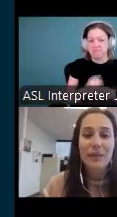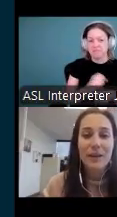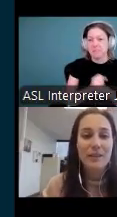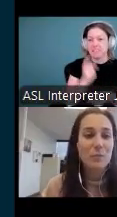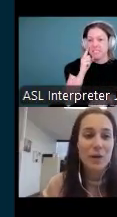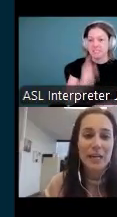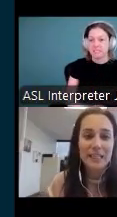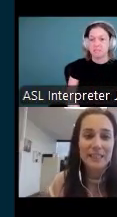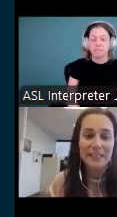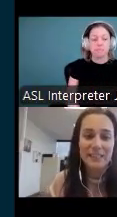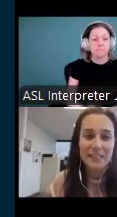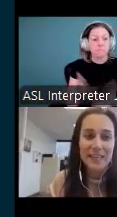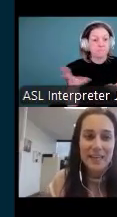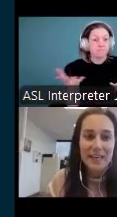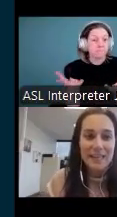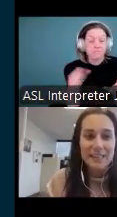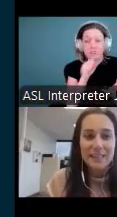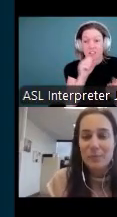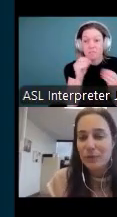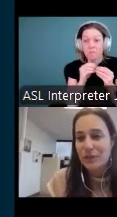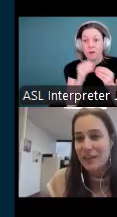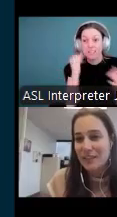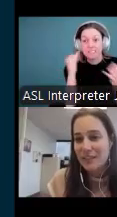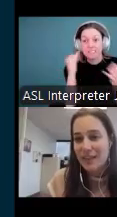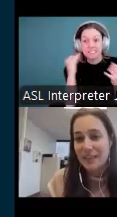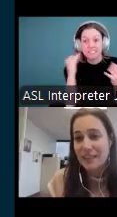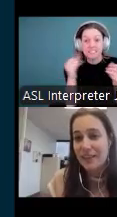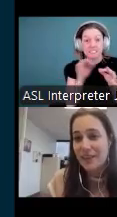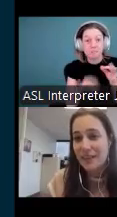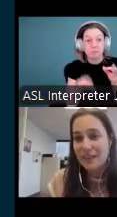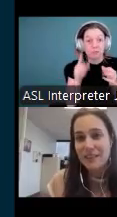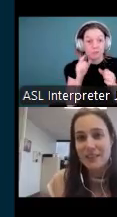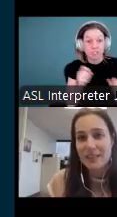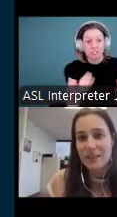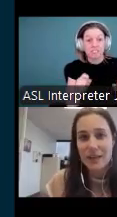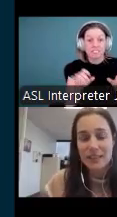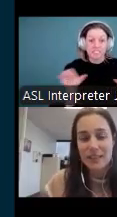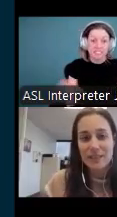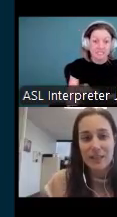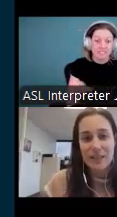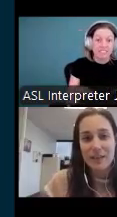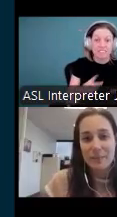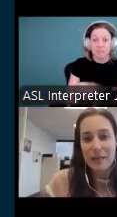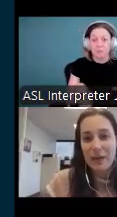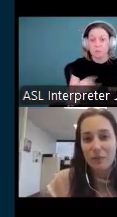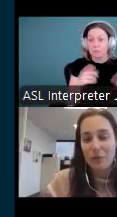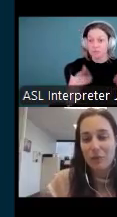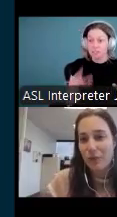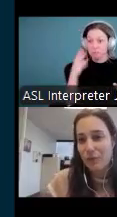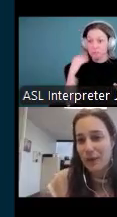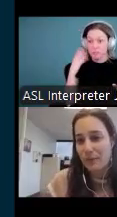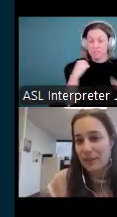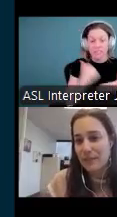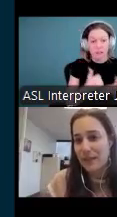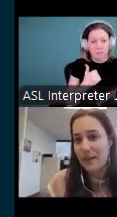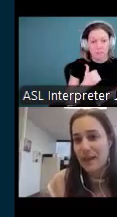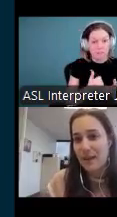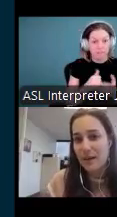love more ideas on simple strategies, activities that you guys have done that have been helpful for families that aren't